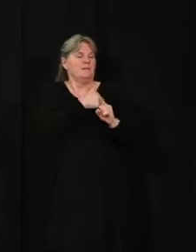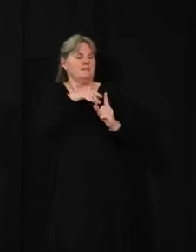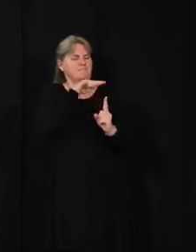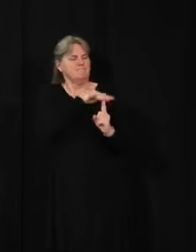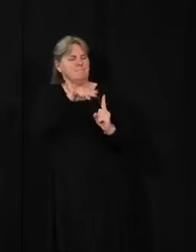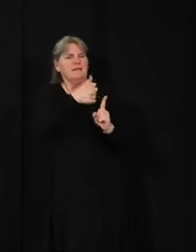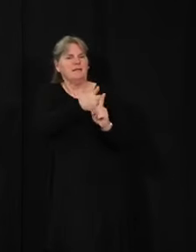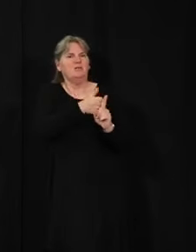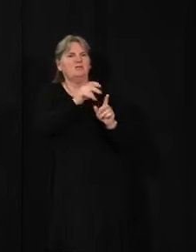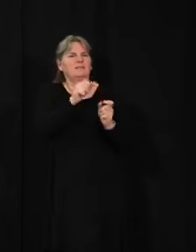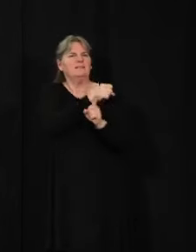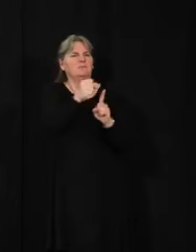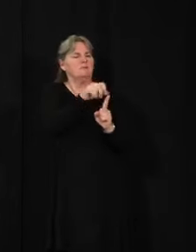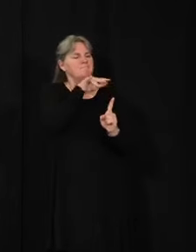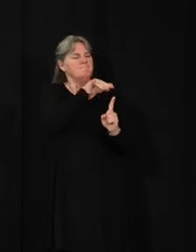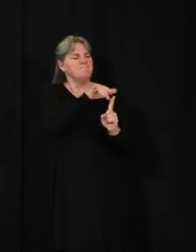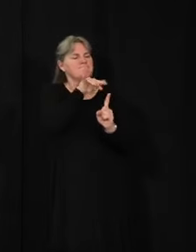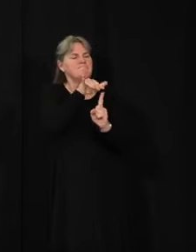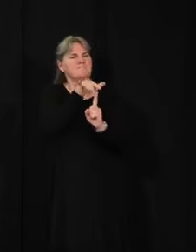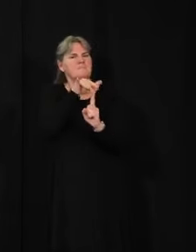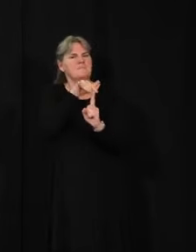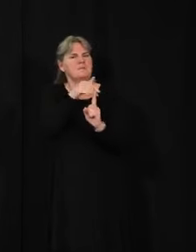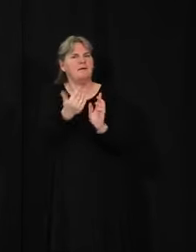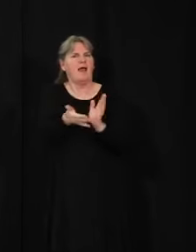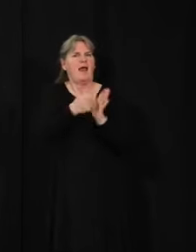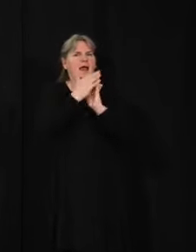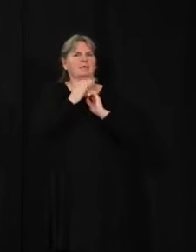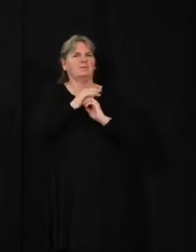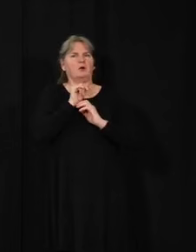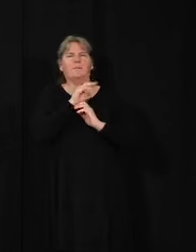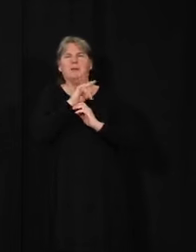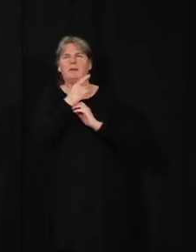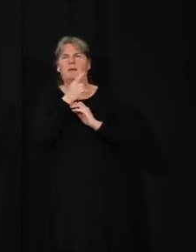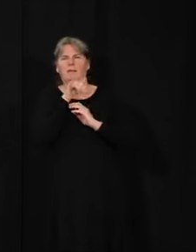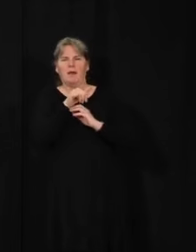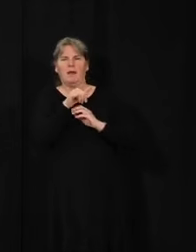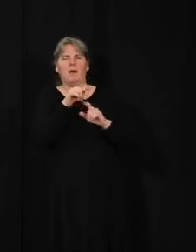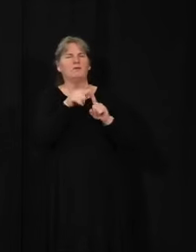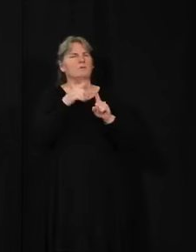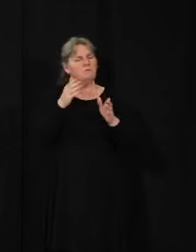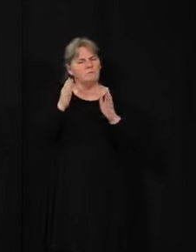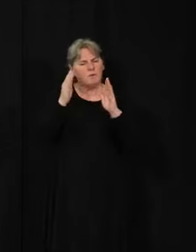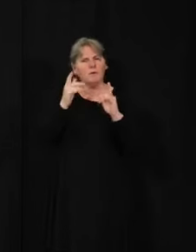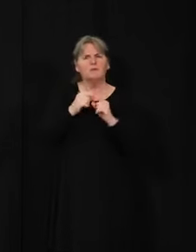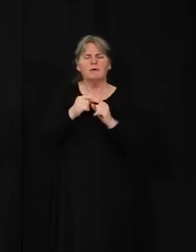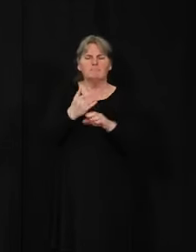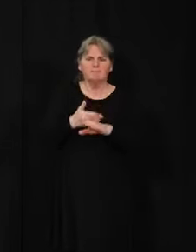to take a look on a case by case basis, these measures are in place to improve the measures and make sure the safety of